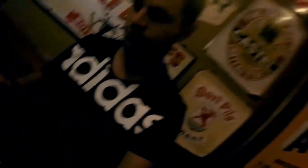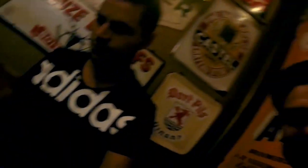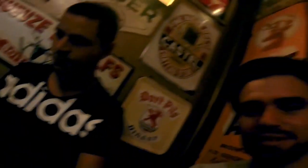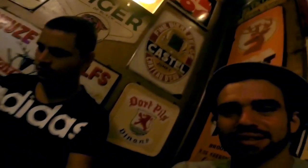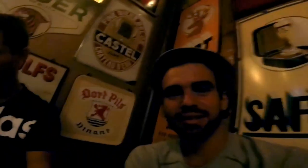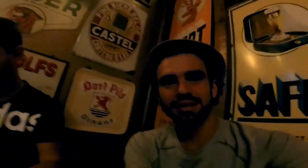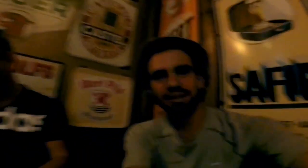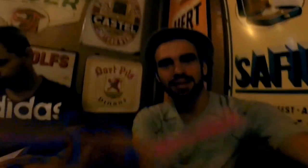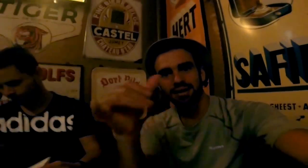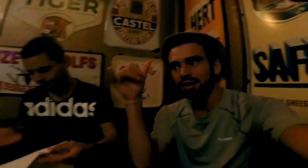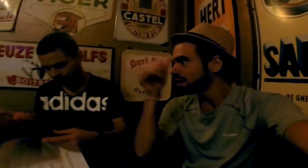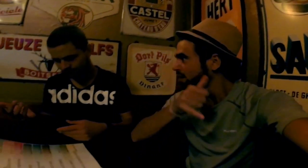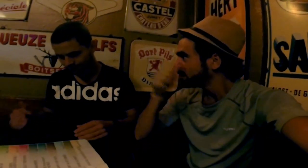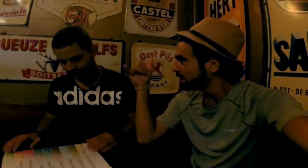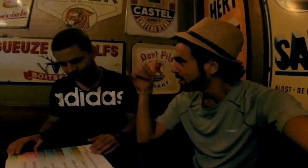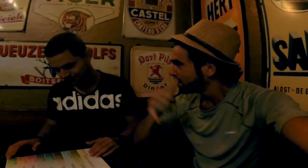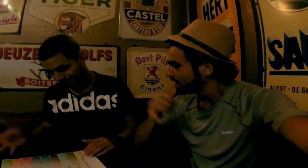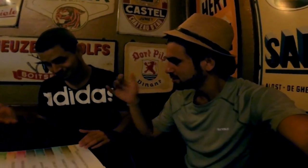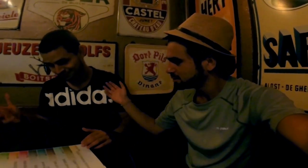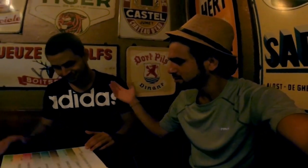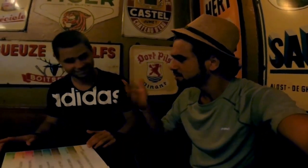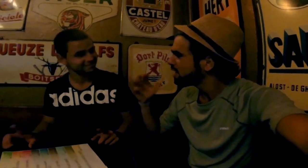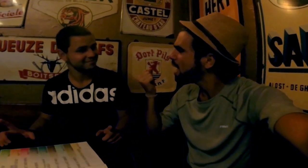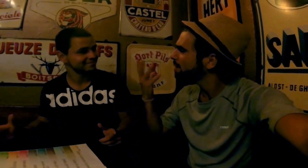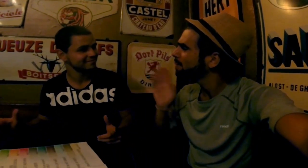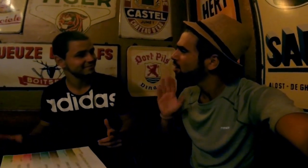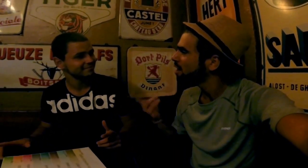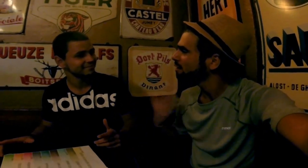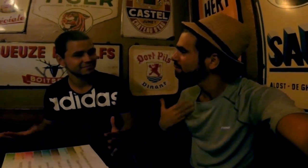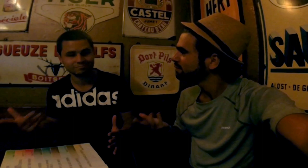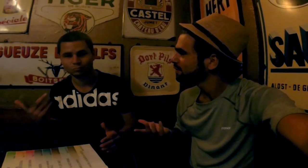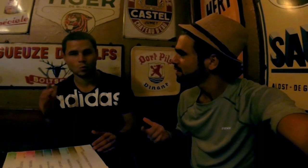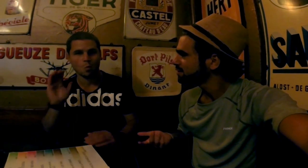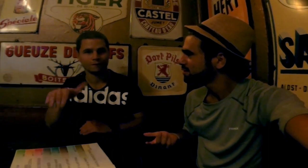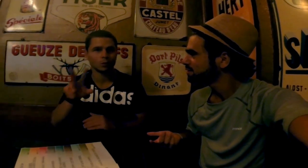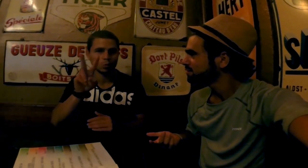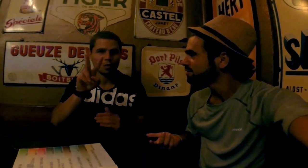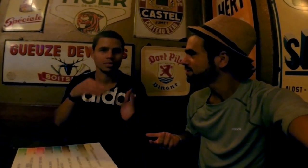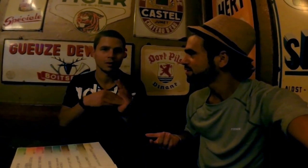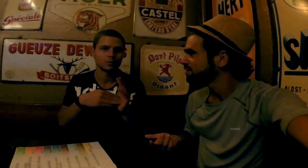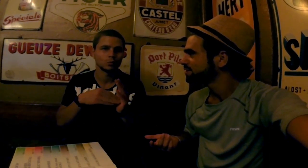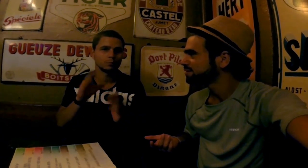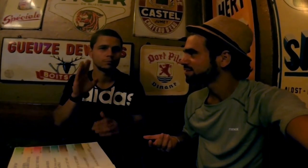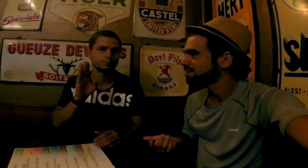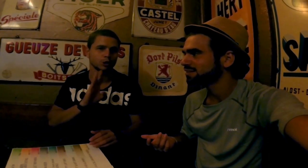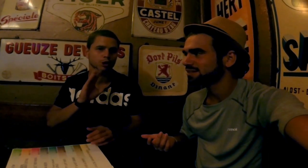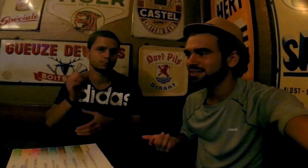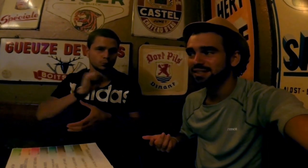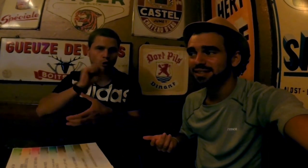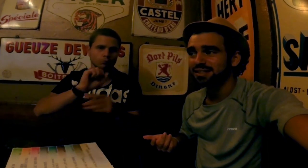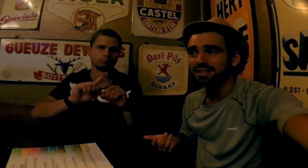Woah! I'm making sure how many beer they actually have! It is over 2,000 beer in draft, bottle, etc.